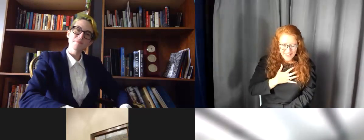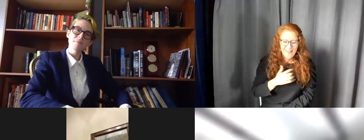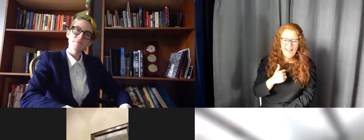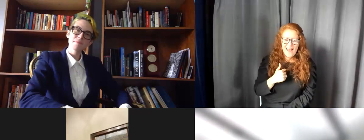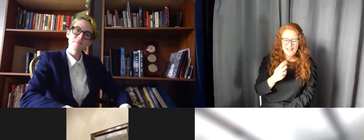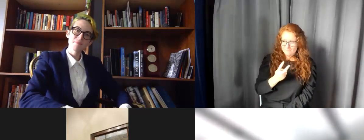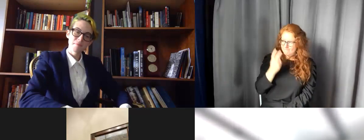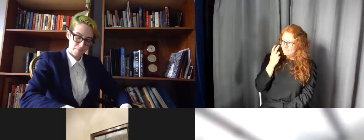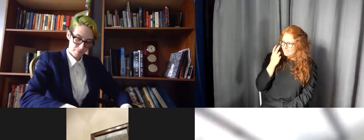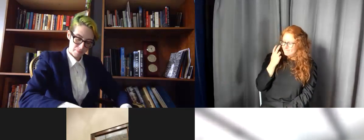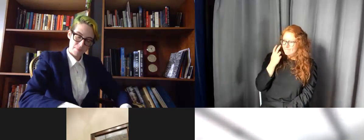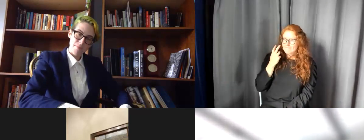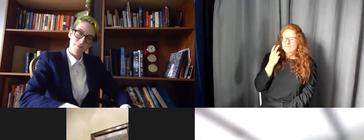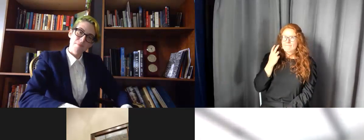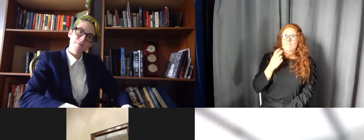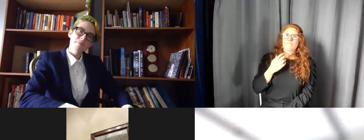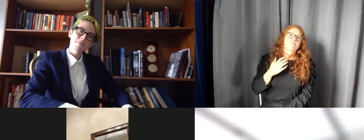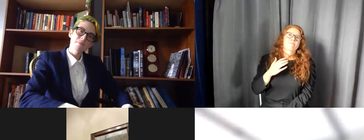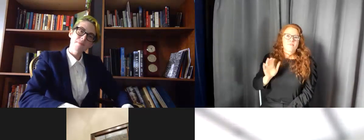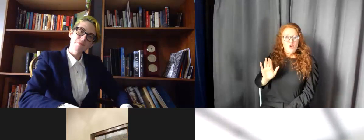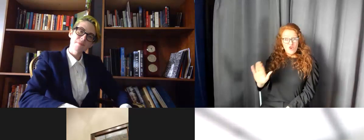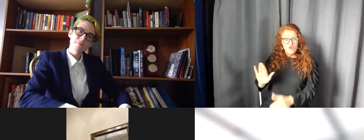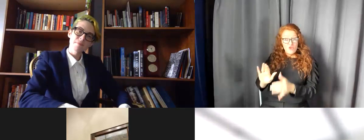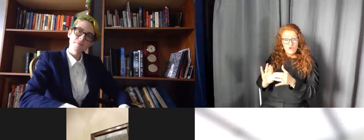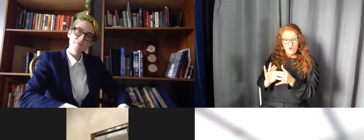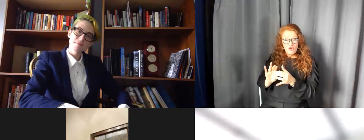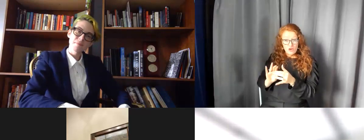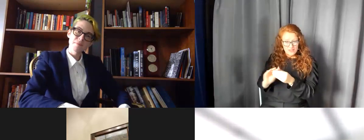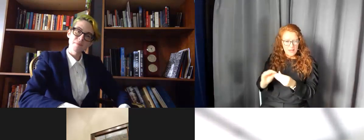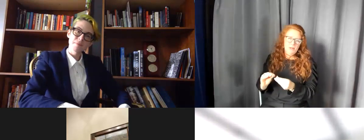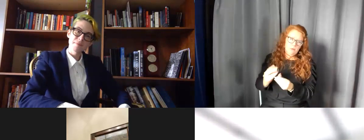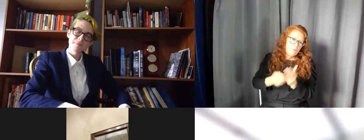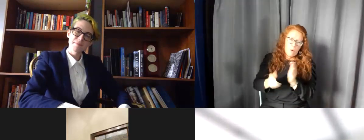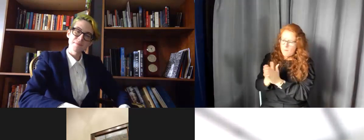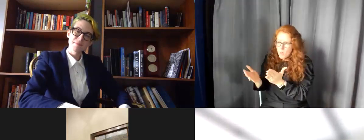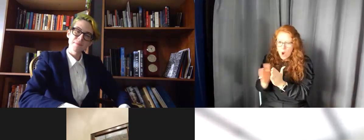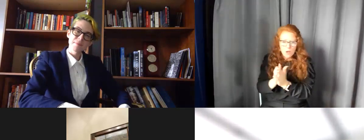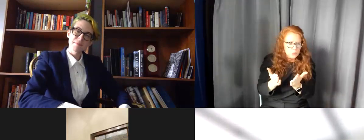Jordan Radford: thinking of her. her statement. Yeah, both of her books and in interviews, and